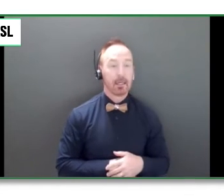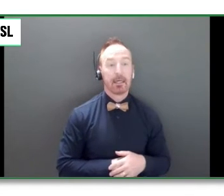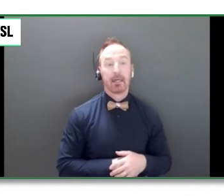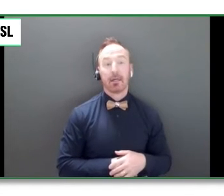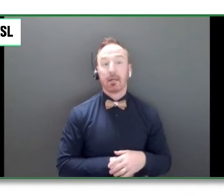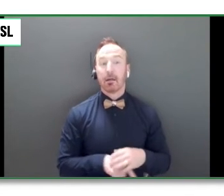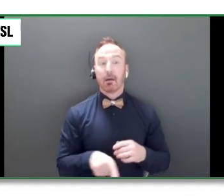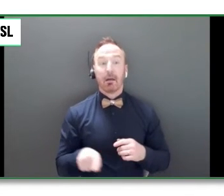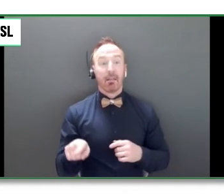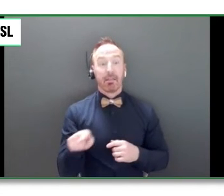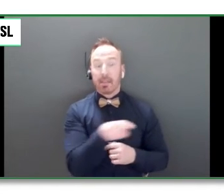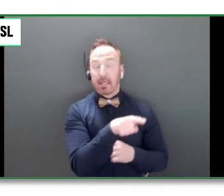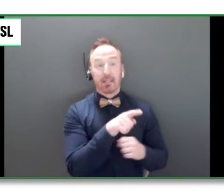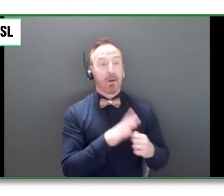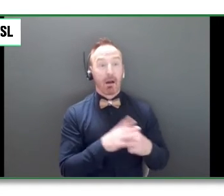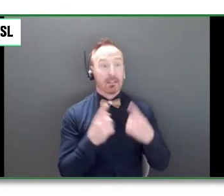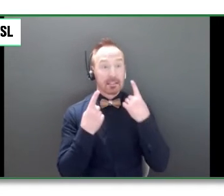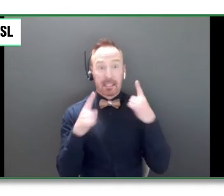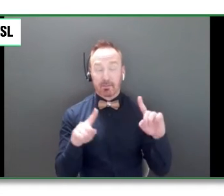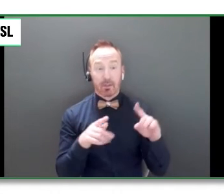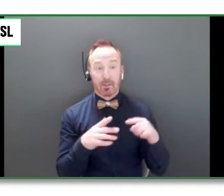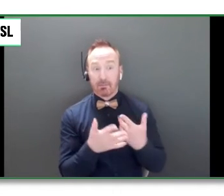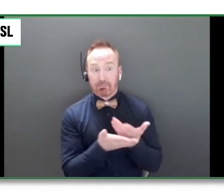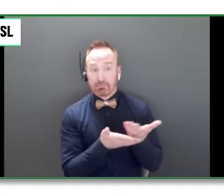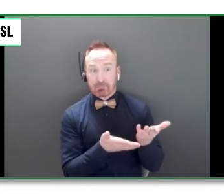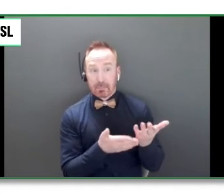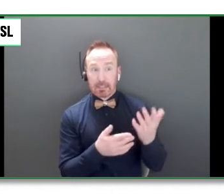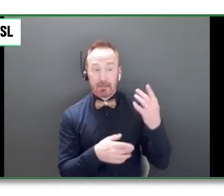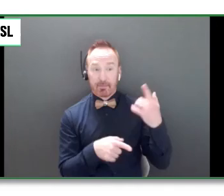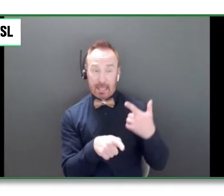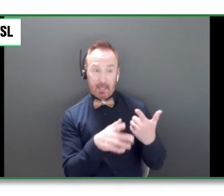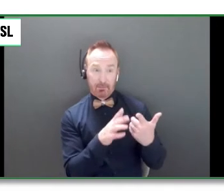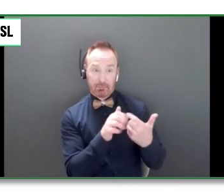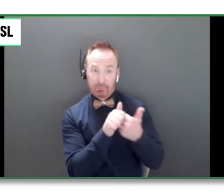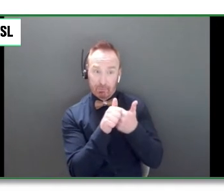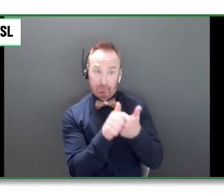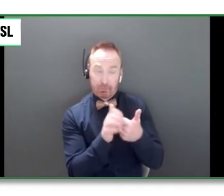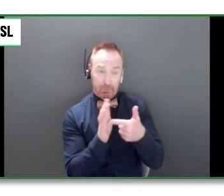as they're showing reflection on these underpinnings of the nature writing